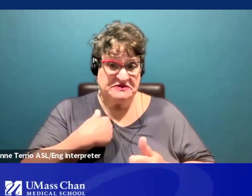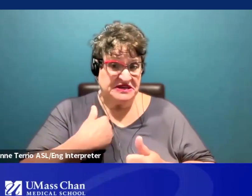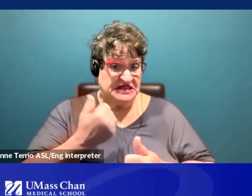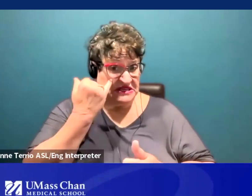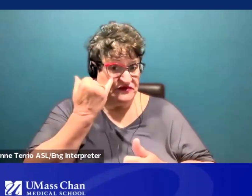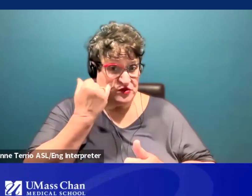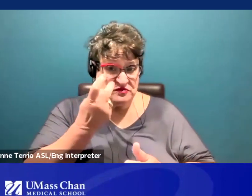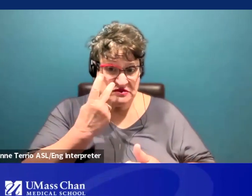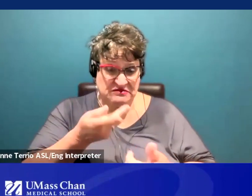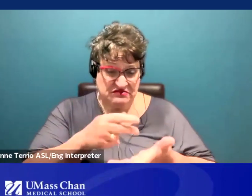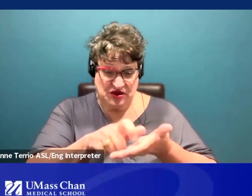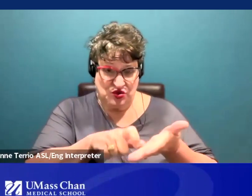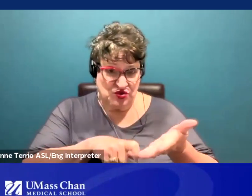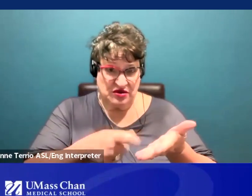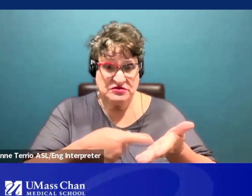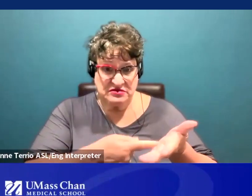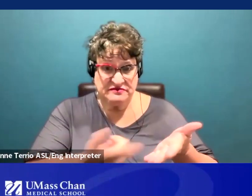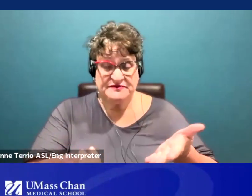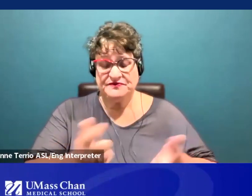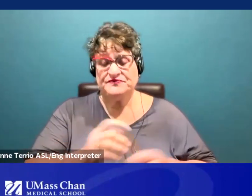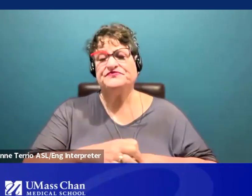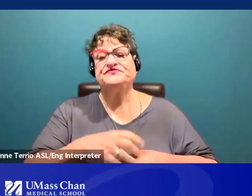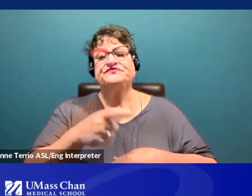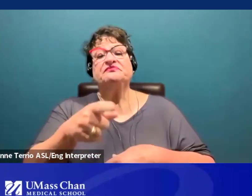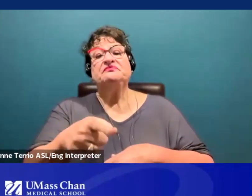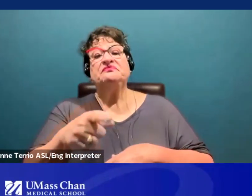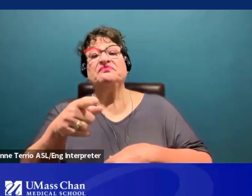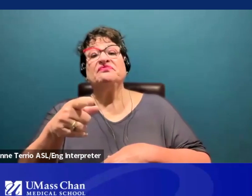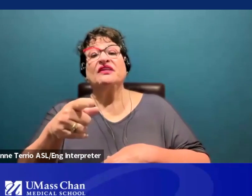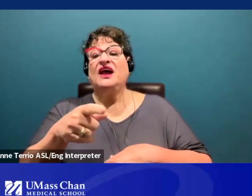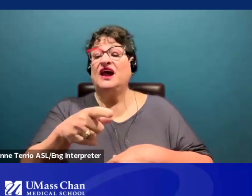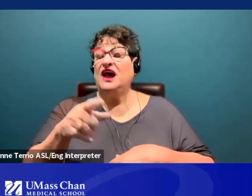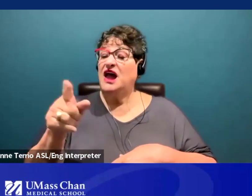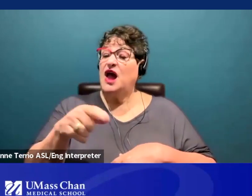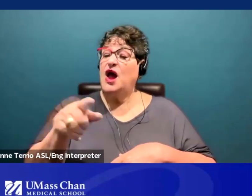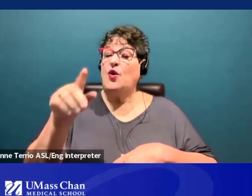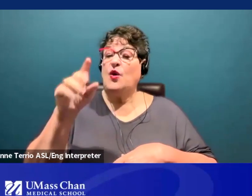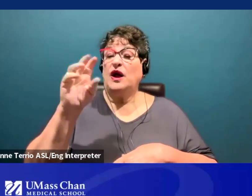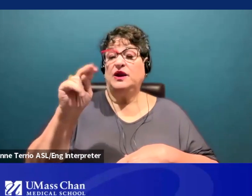What are, I think Nicole Lomerson has something she wants to add, Nicole?